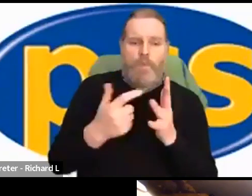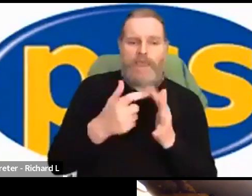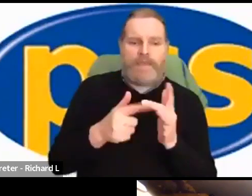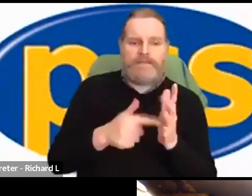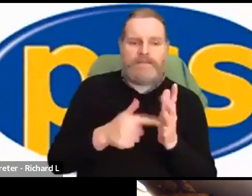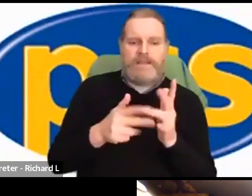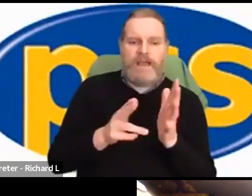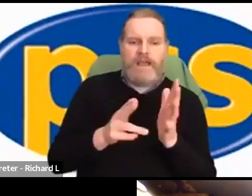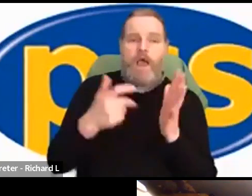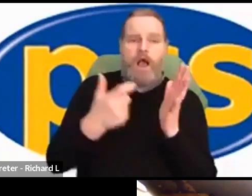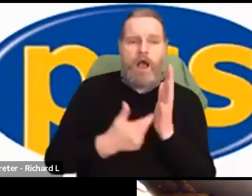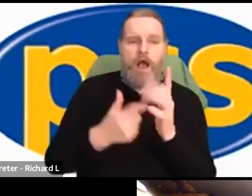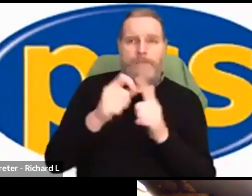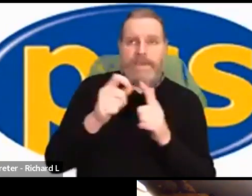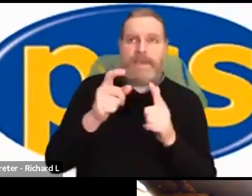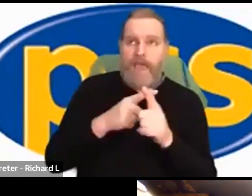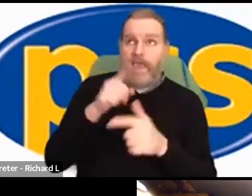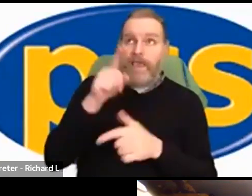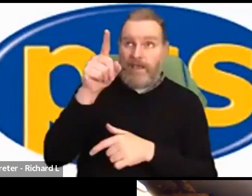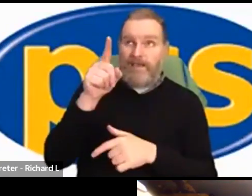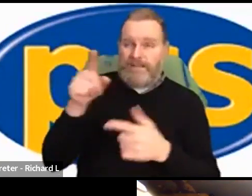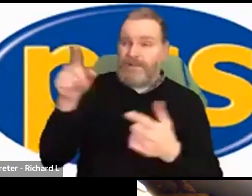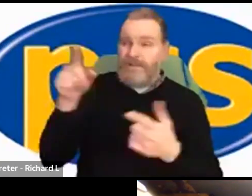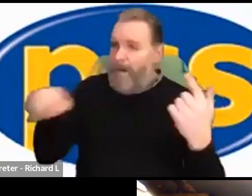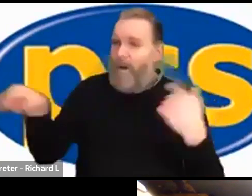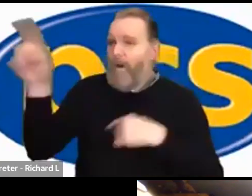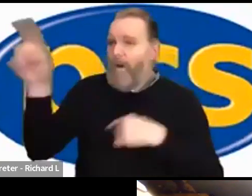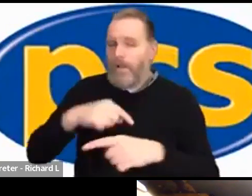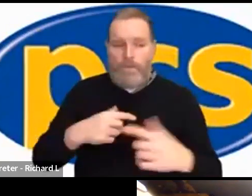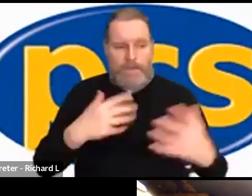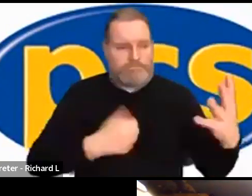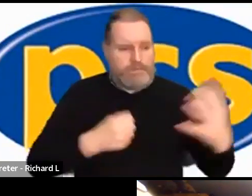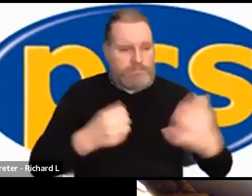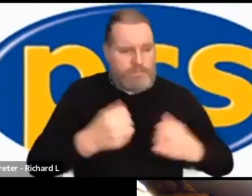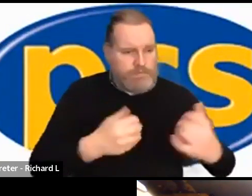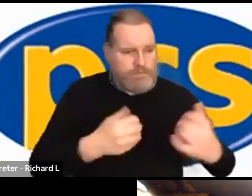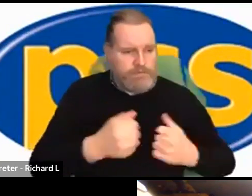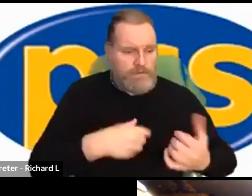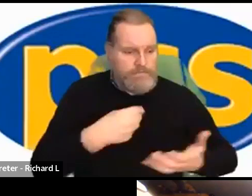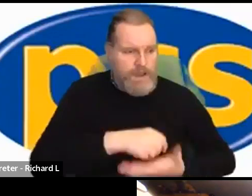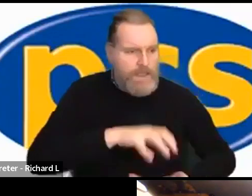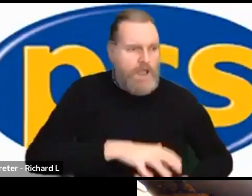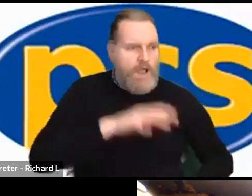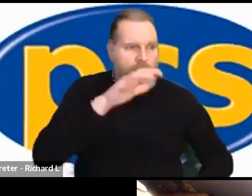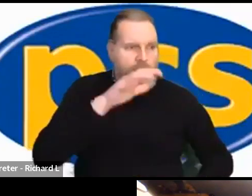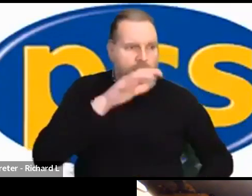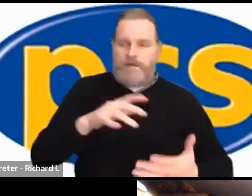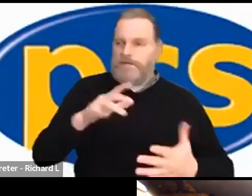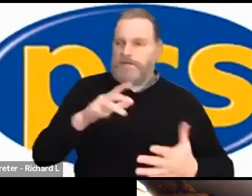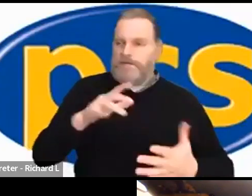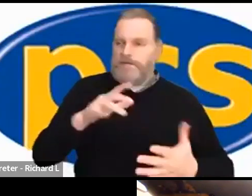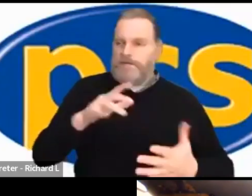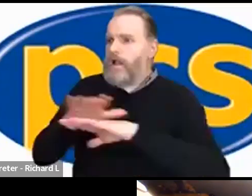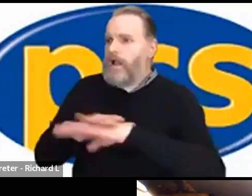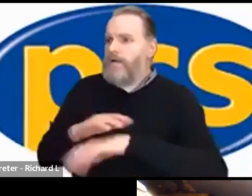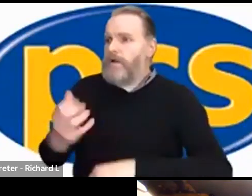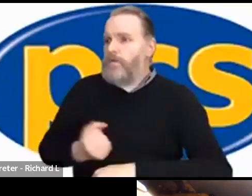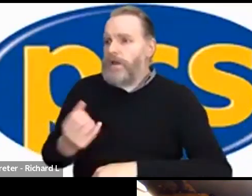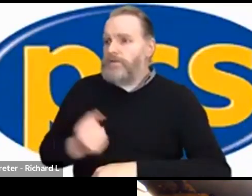the Border force, and all the others are coming , so I , so I hope what people get from us. We're trying to be smart build trying to be smart build pressure, but protect a try to minimize try to minimize how much people